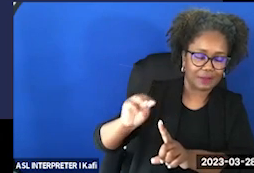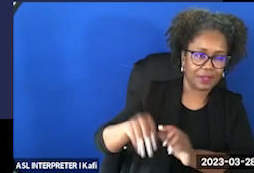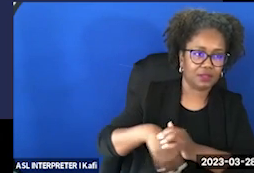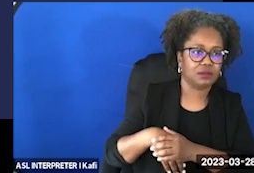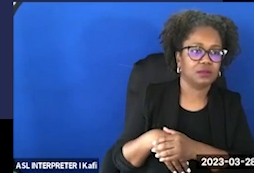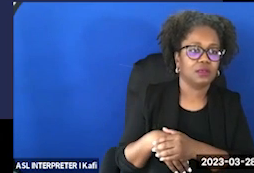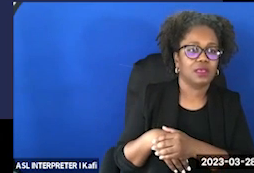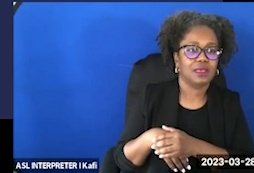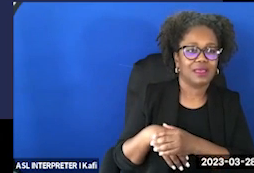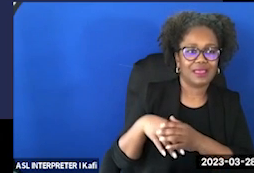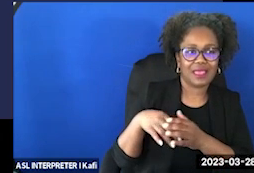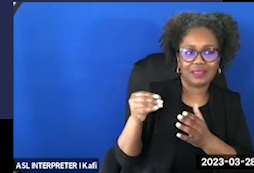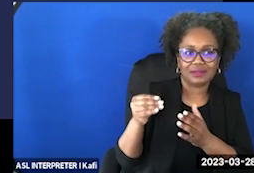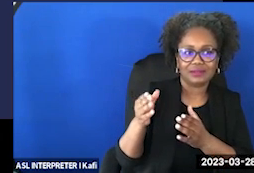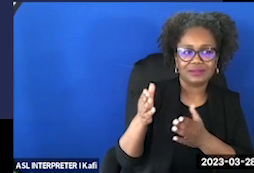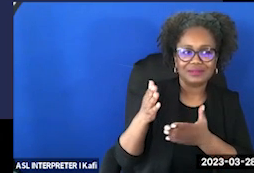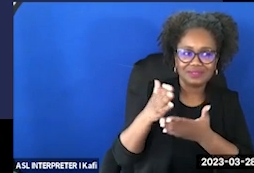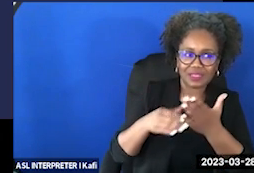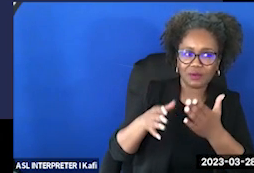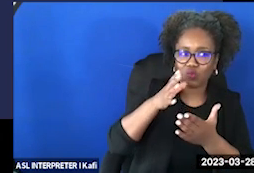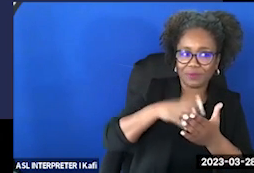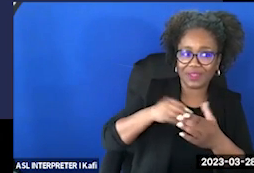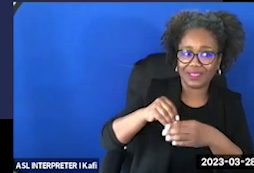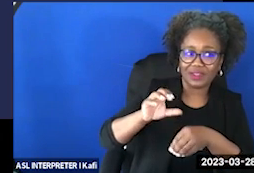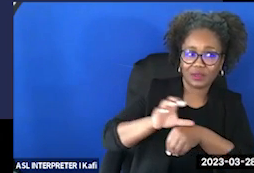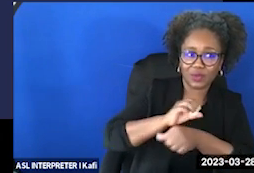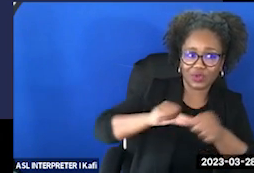Debbie Stine, Science & Technology Policy Academy: you know, that's like how like hidden figures you might remember that movie about